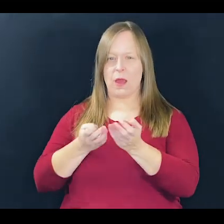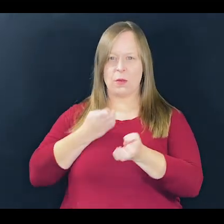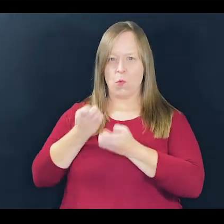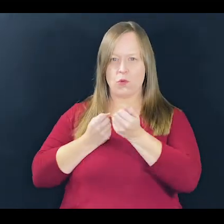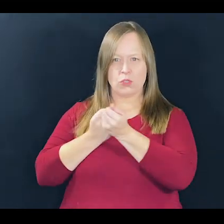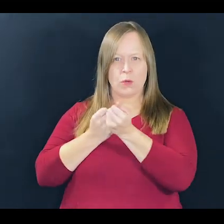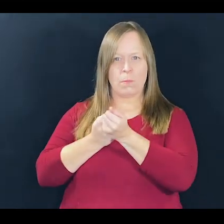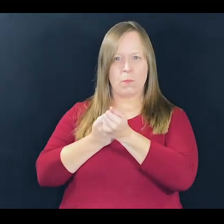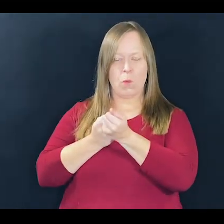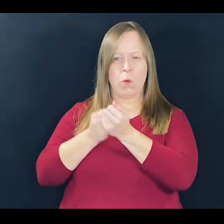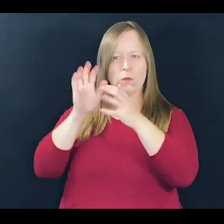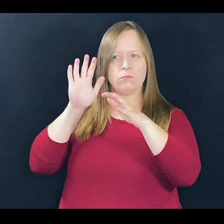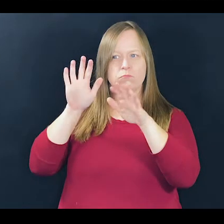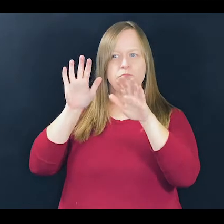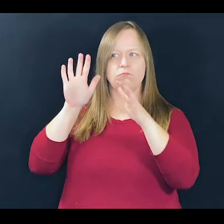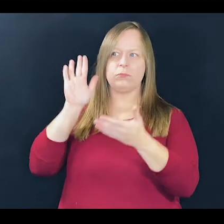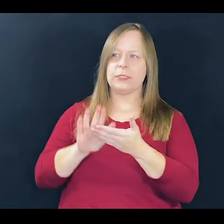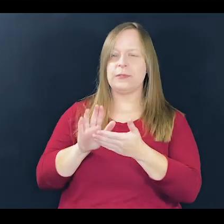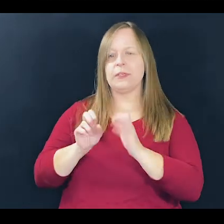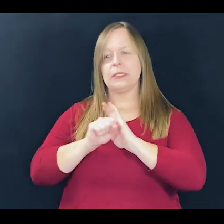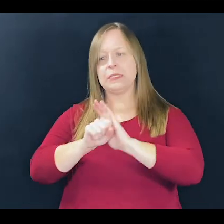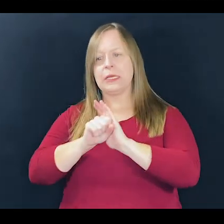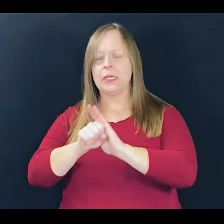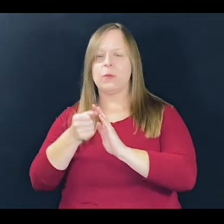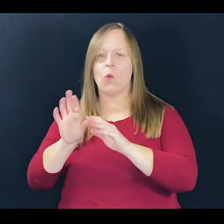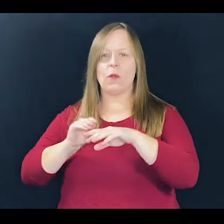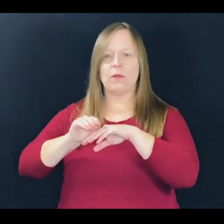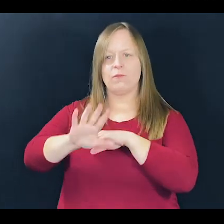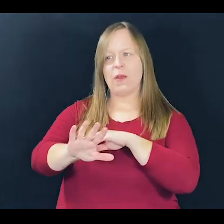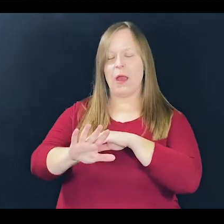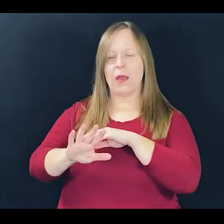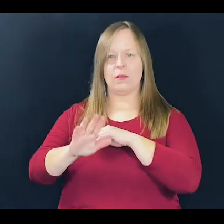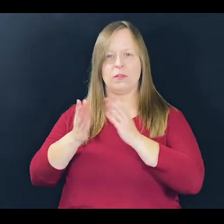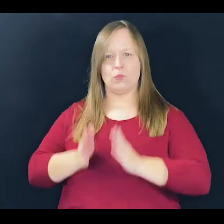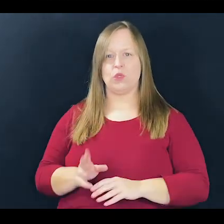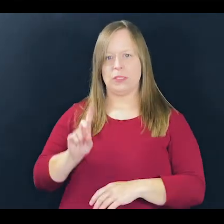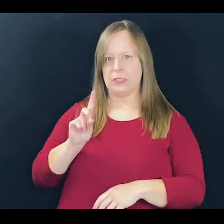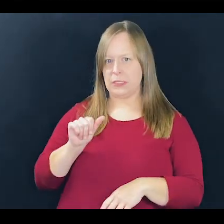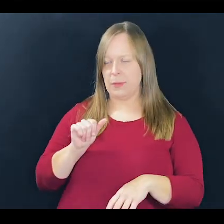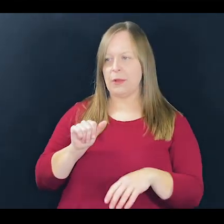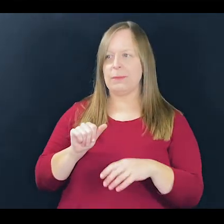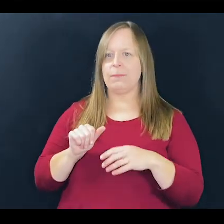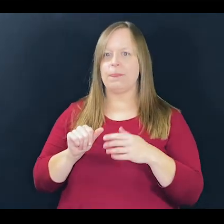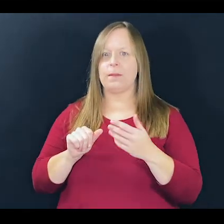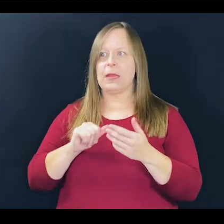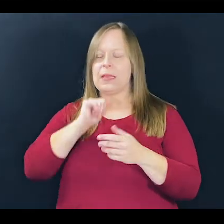support to alleviate symptoms or effects of a person's disability. So it doesn't